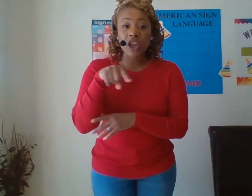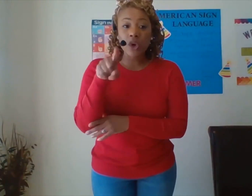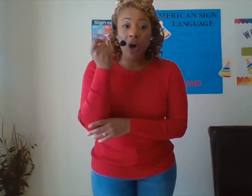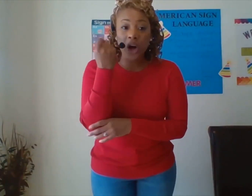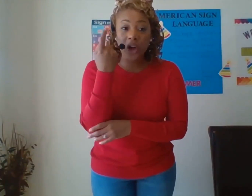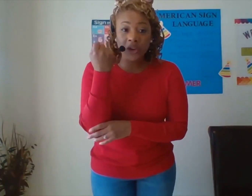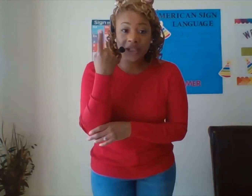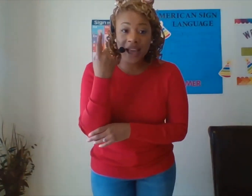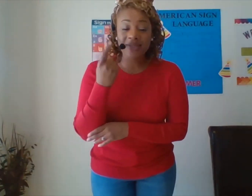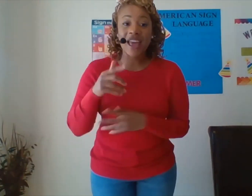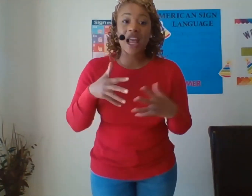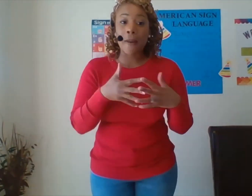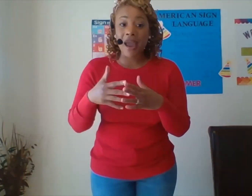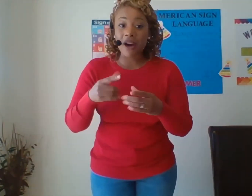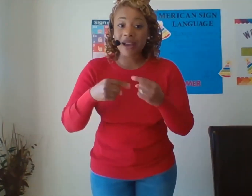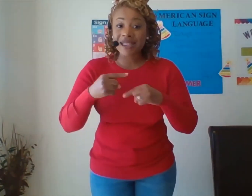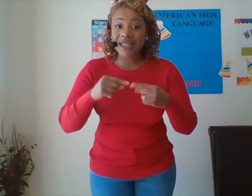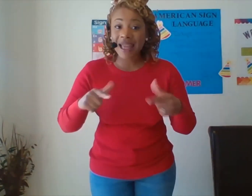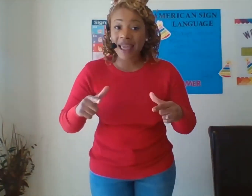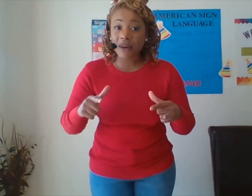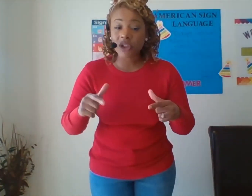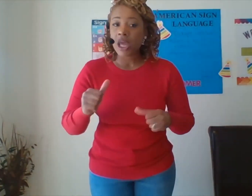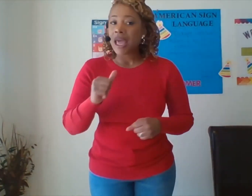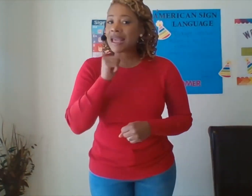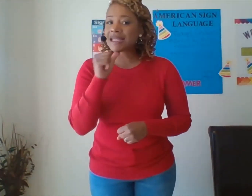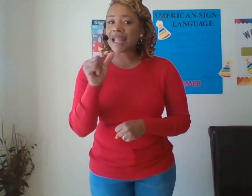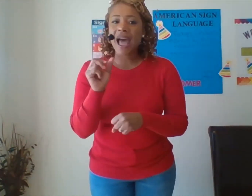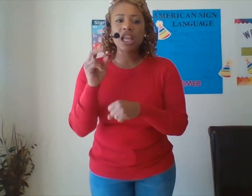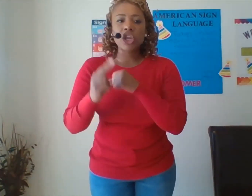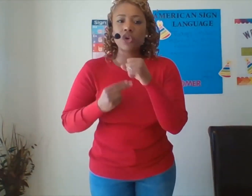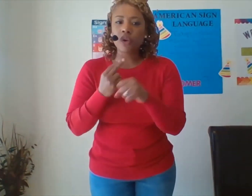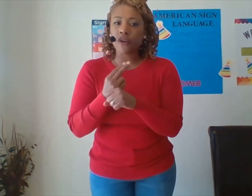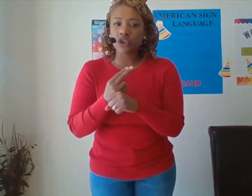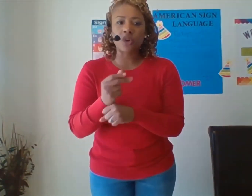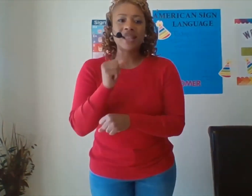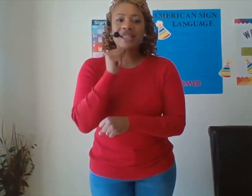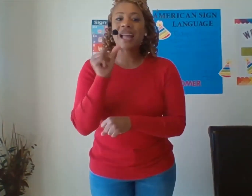that you all understand that American Sign Language is not Universal it's not